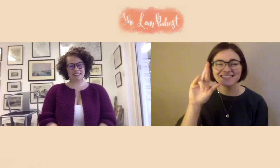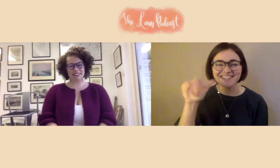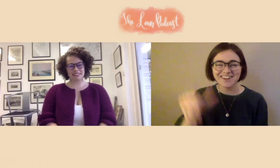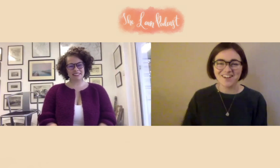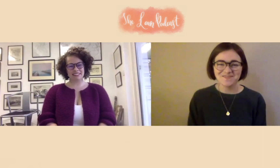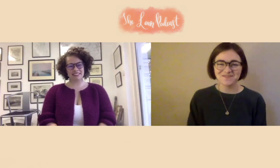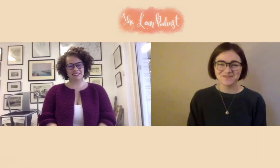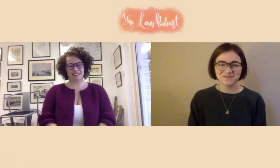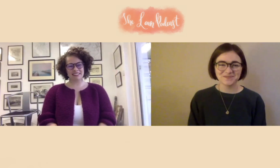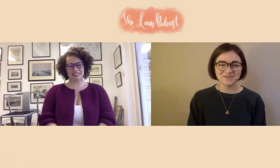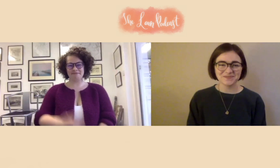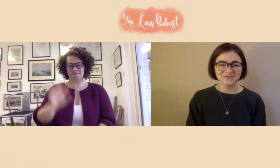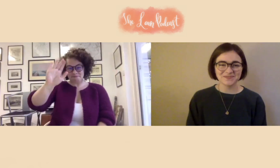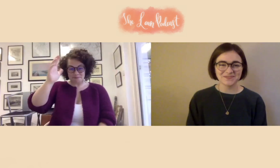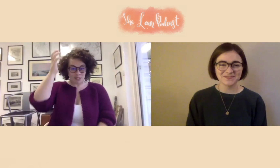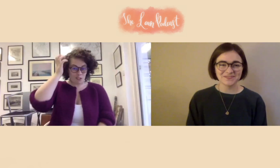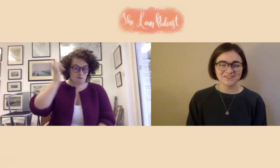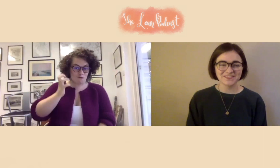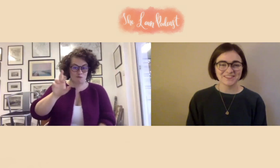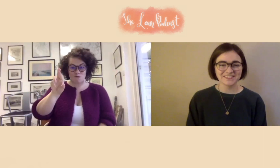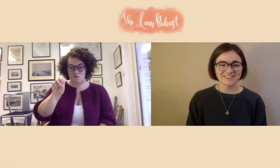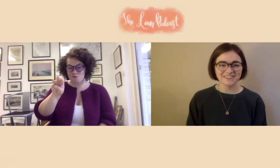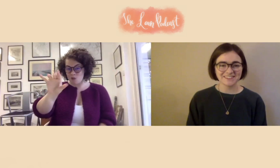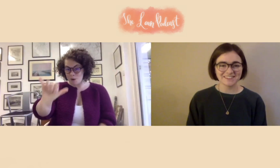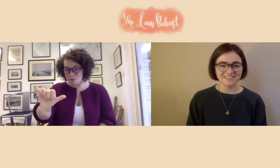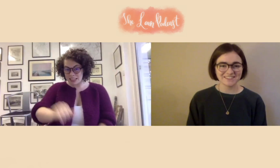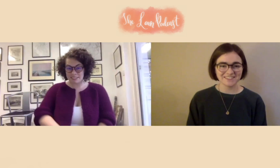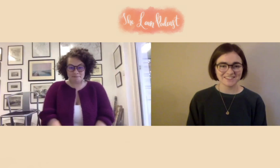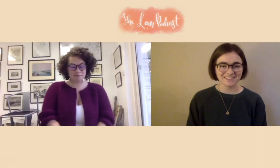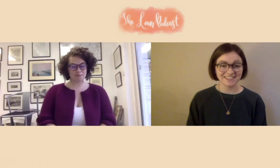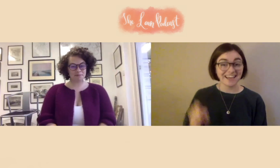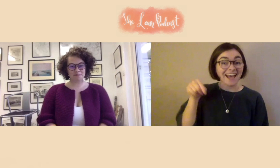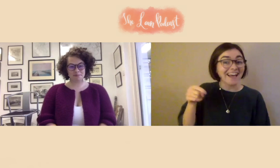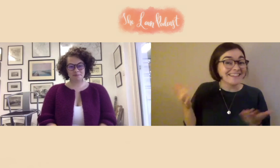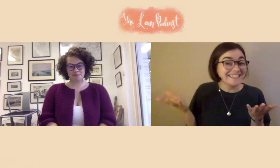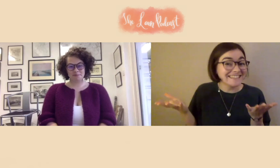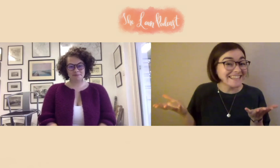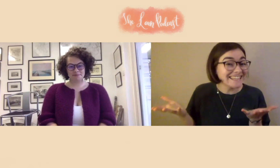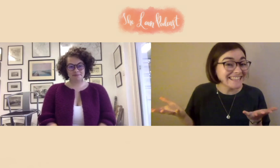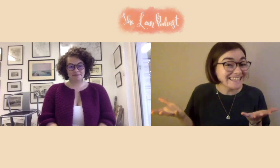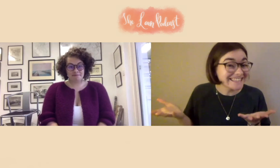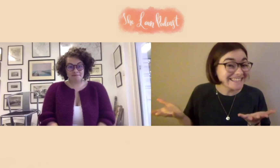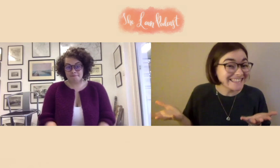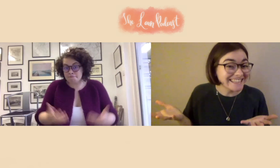Hello, I'm Romy. And this is, what could it be? - Take the lean.